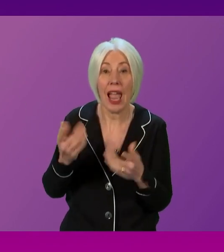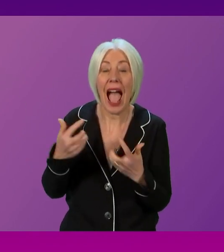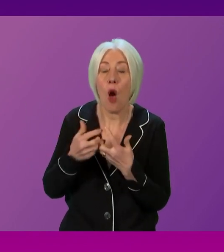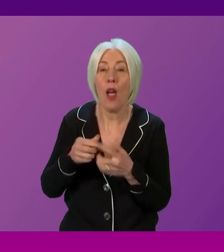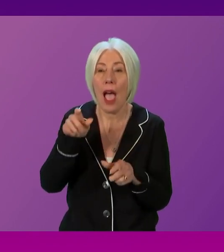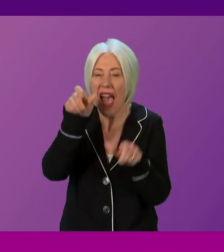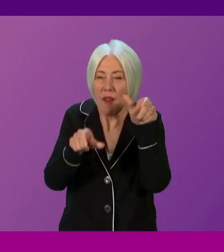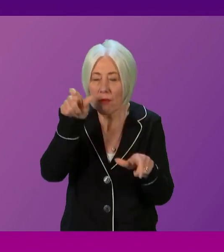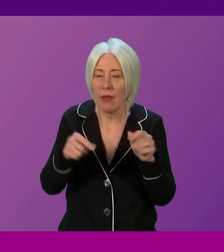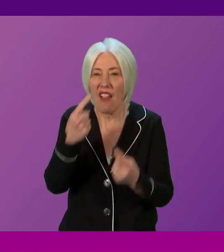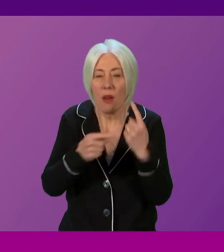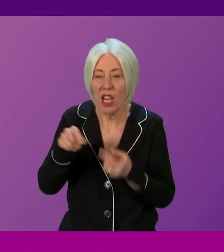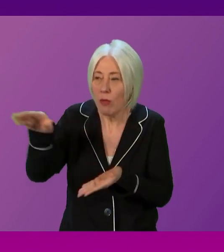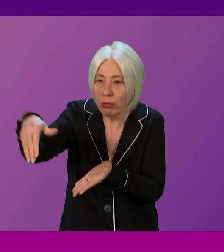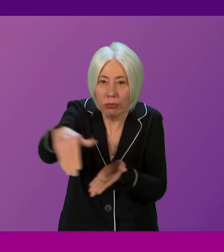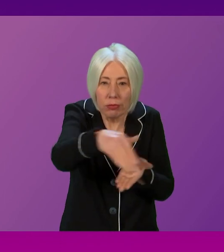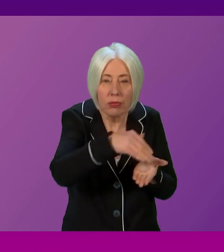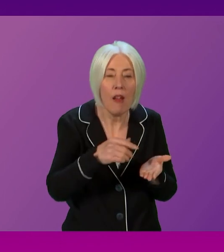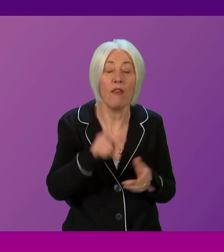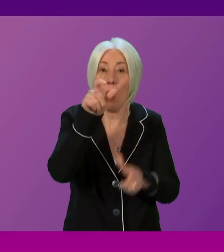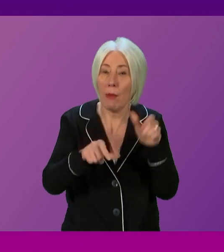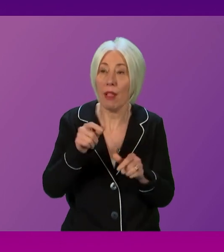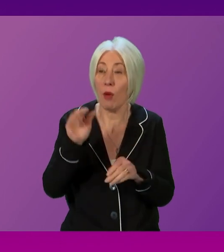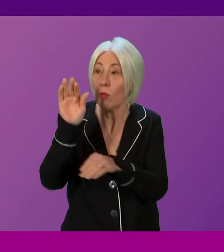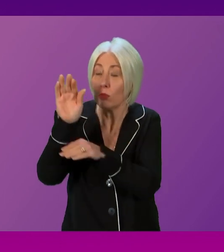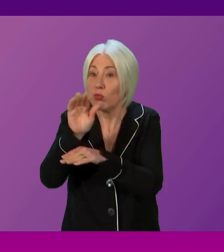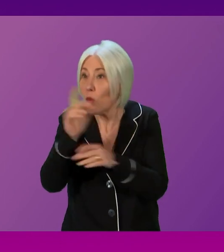on how many people with no recourse are homeless or at risk of being homeless?